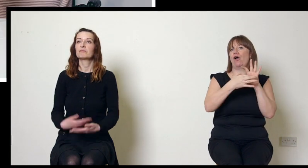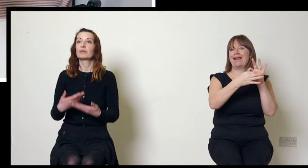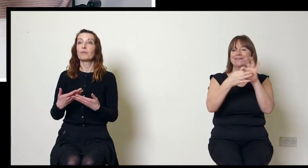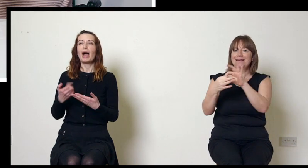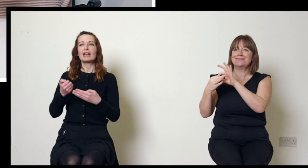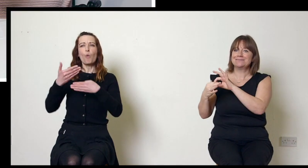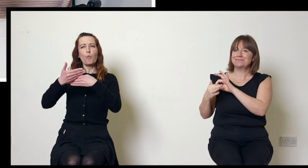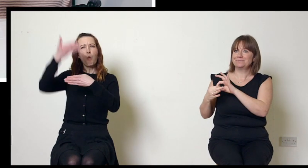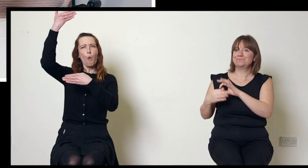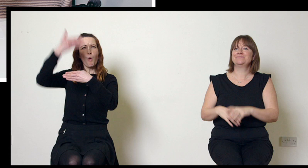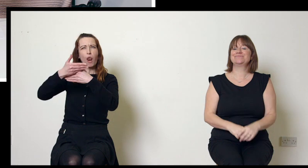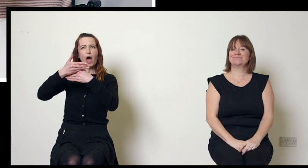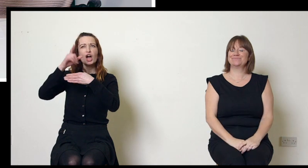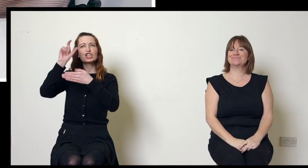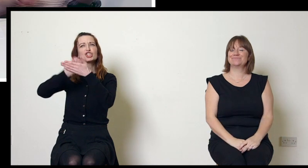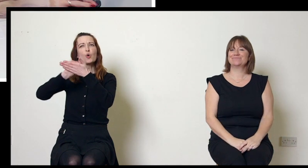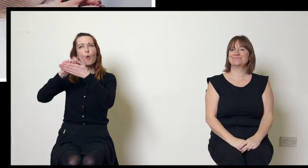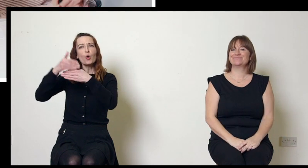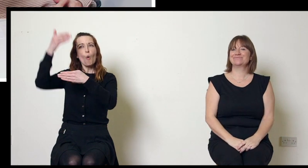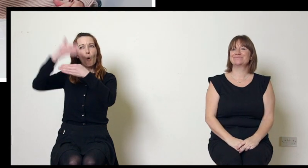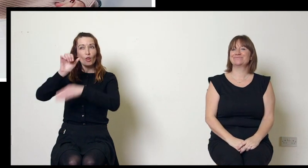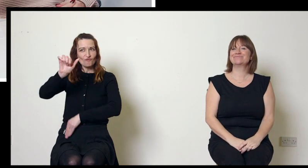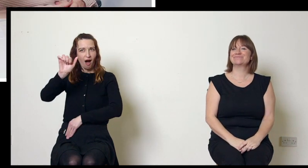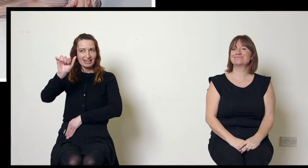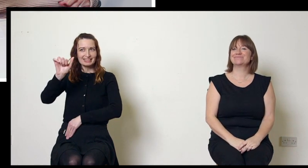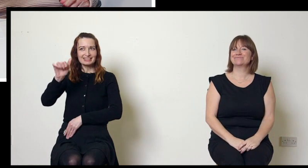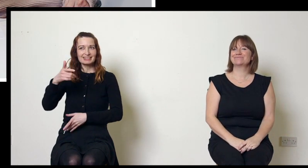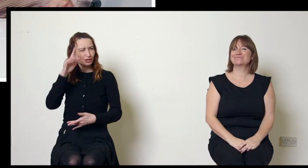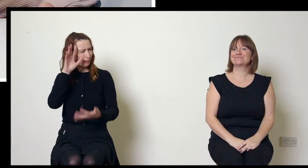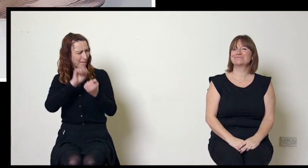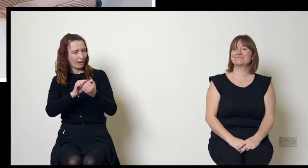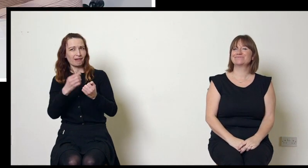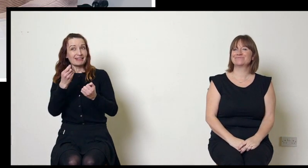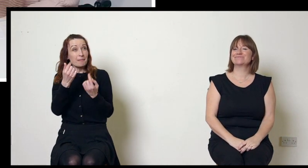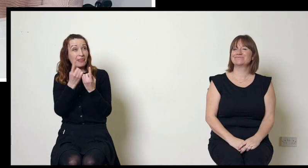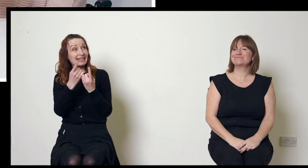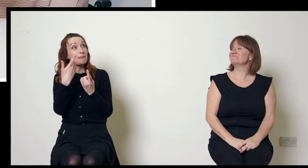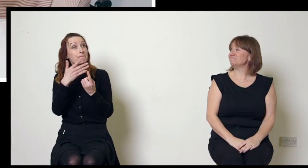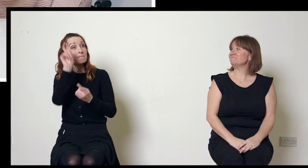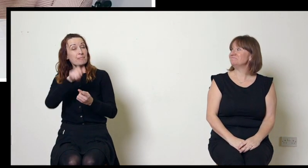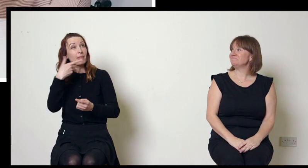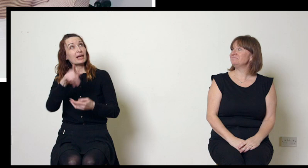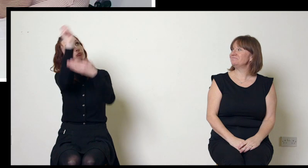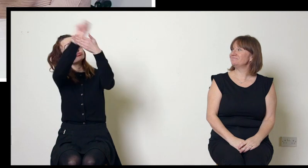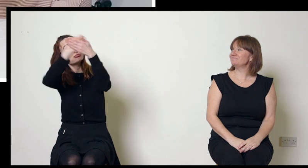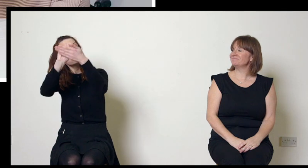We had a wall, a chalk wall where people… that was amazing, right? You remember some of things that were written on there,? They were quite powerful weren’t they?